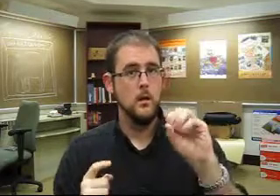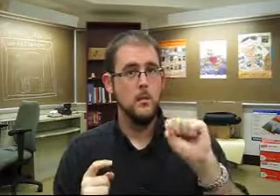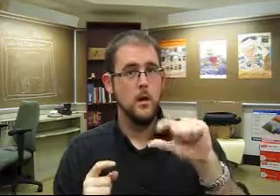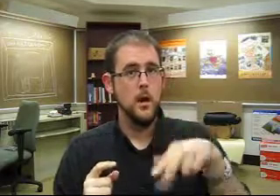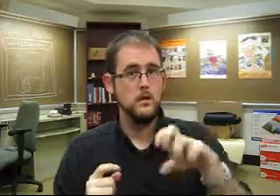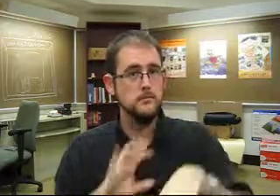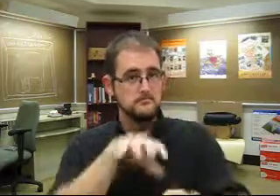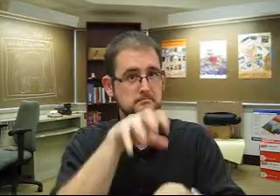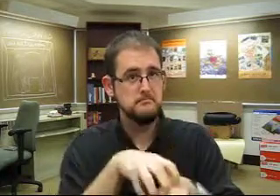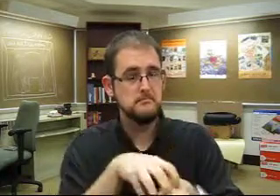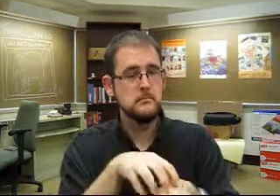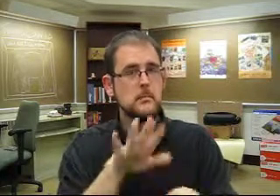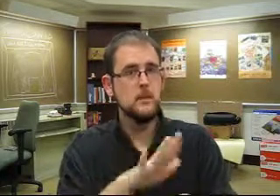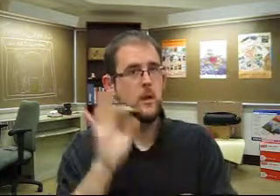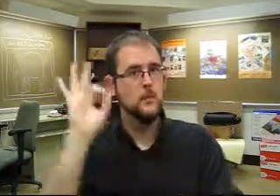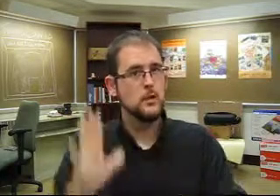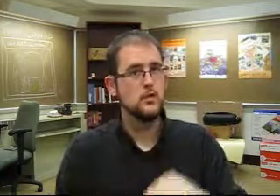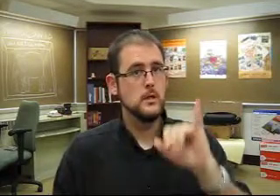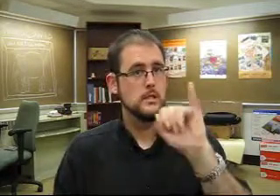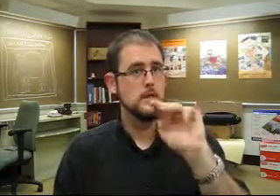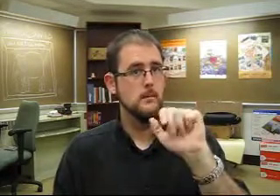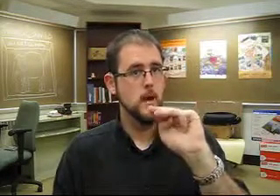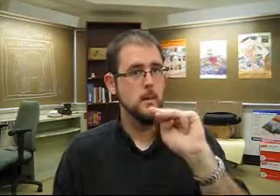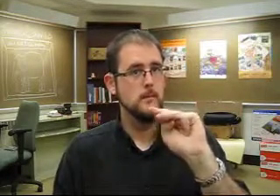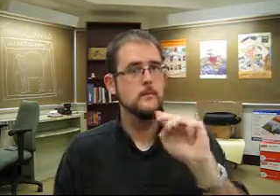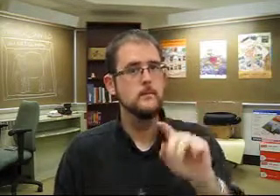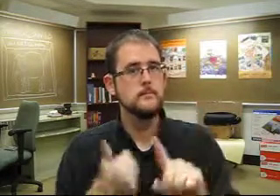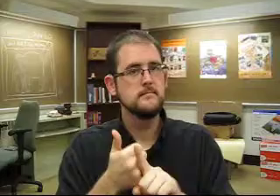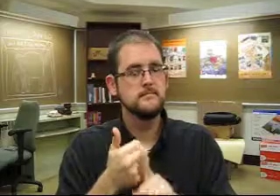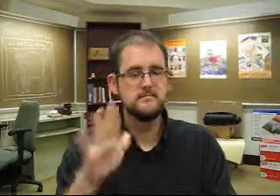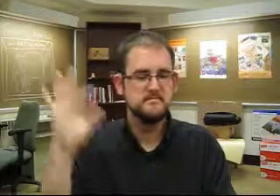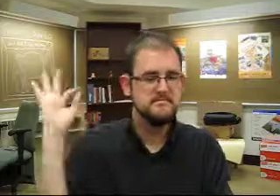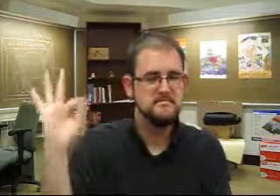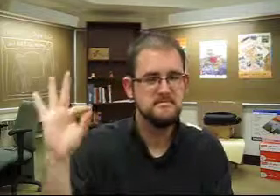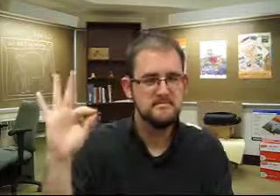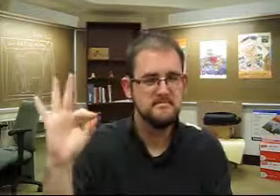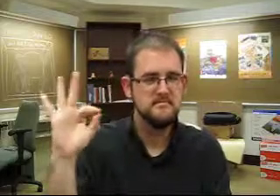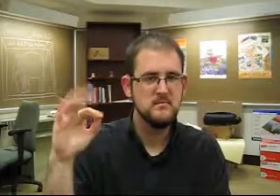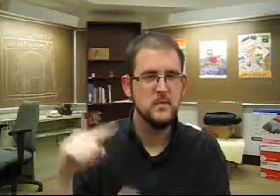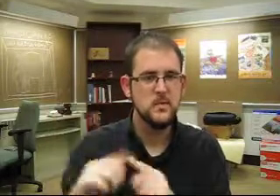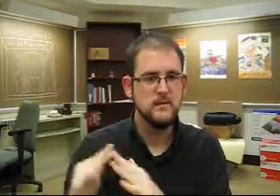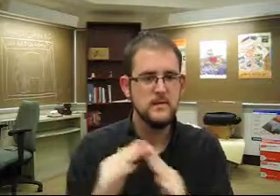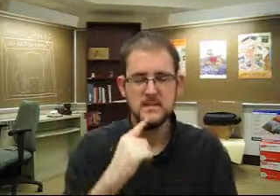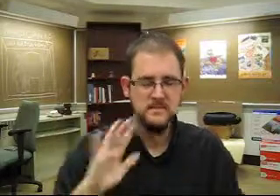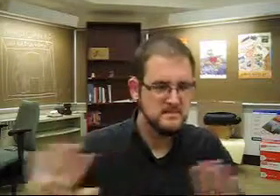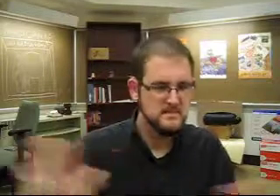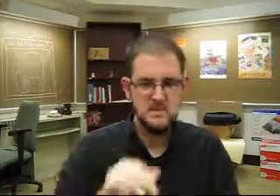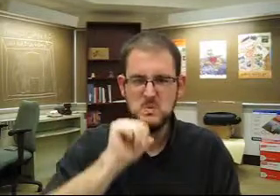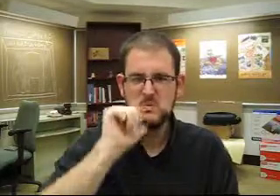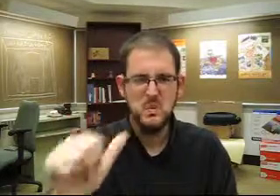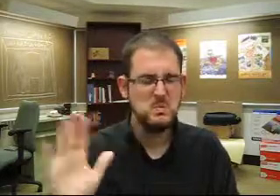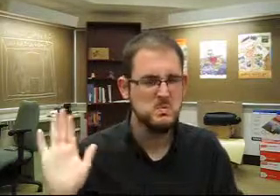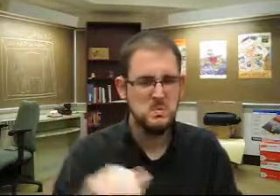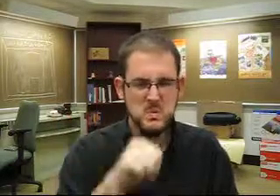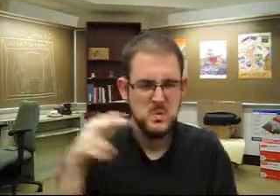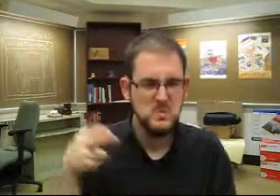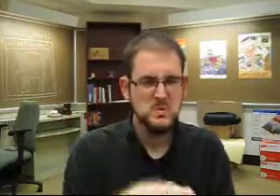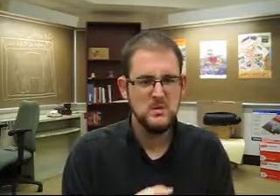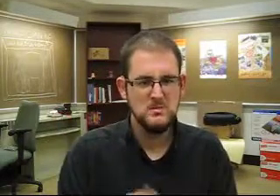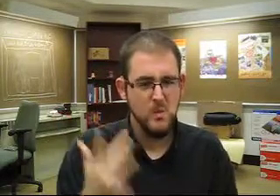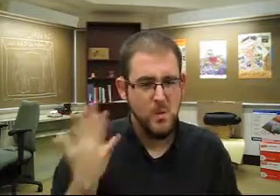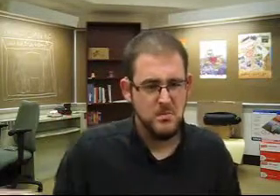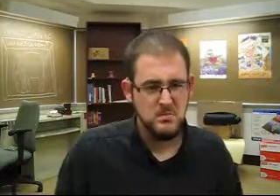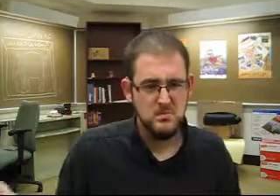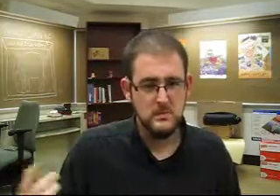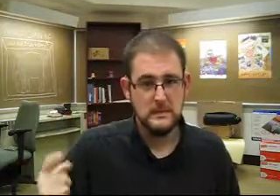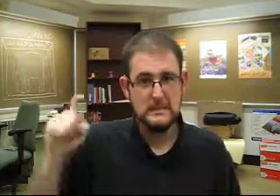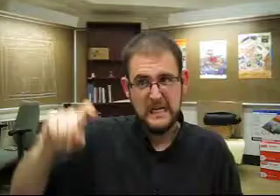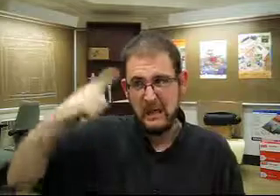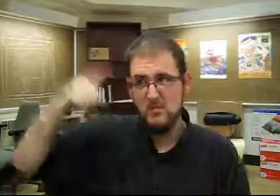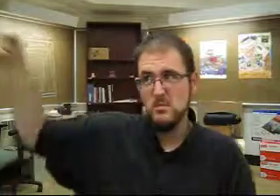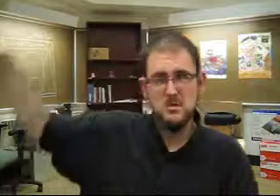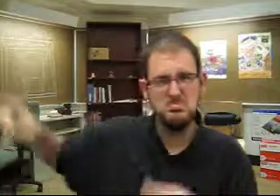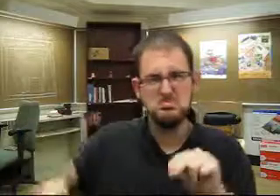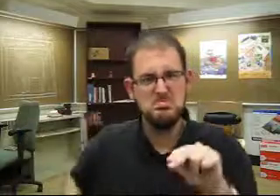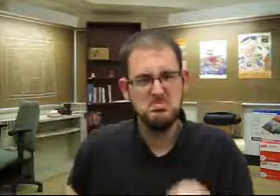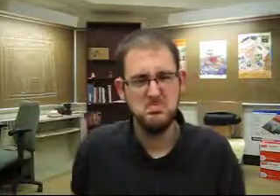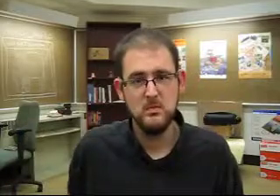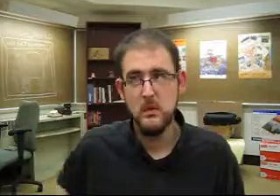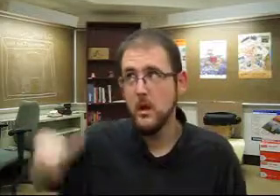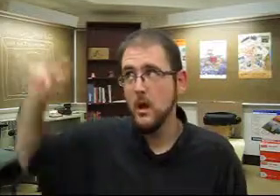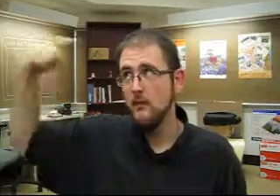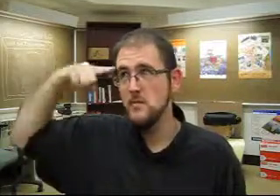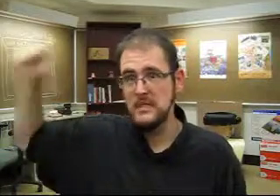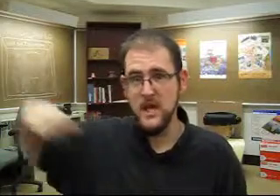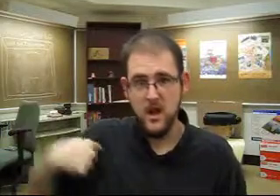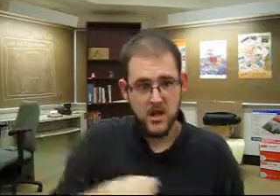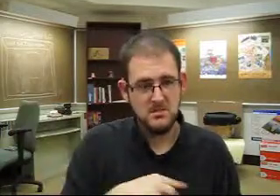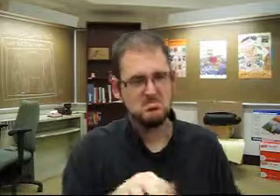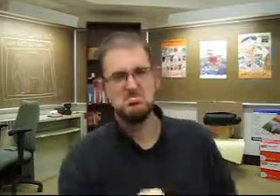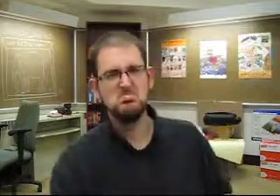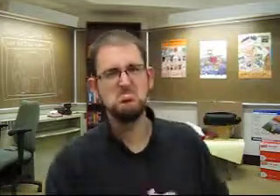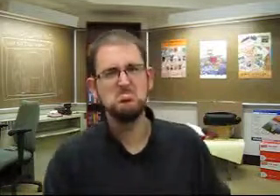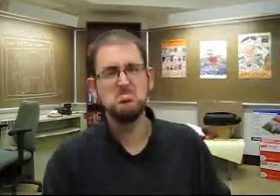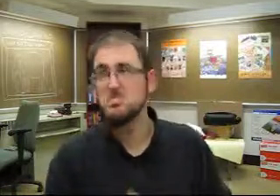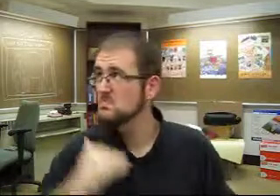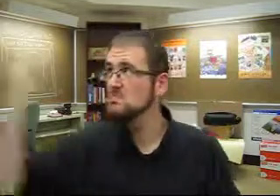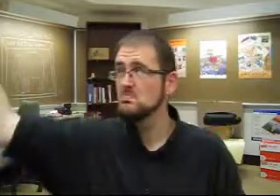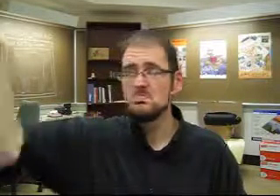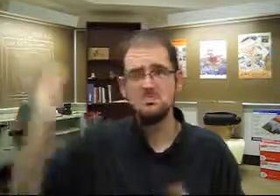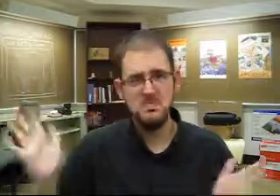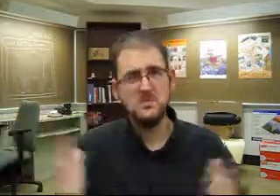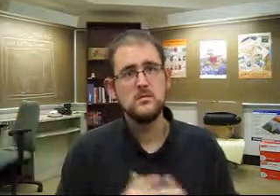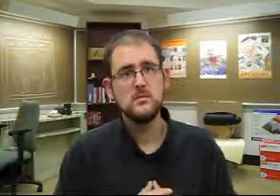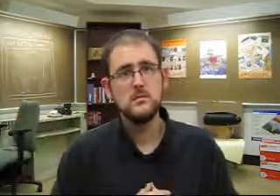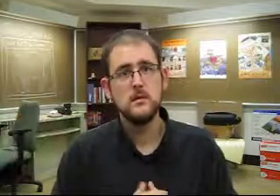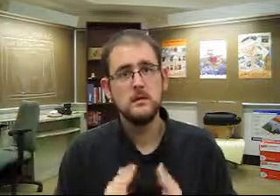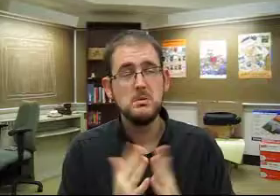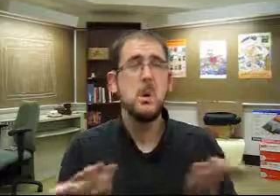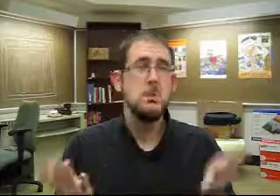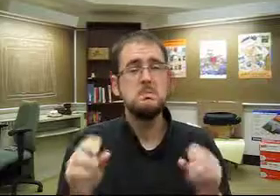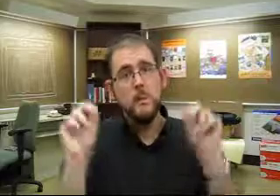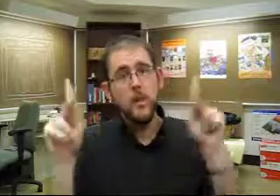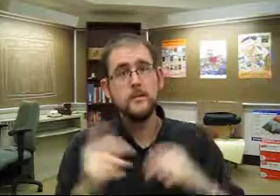However, the mosque has an imam who preaches against the party and the government.